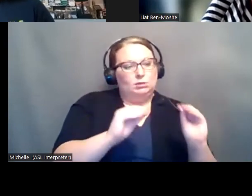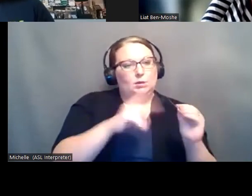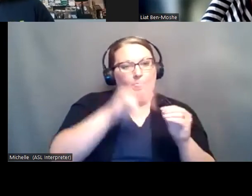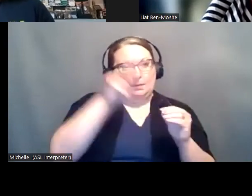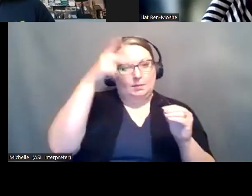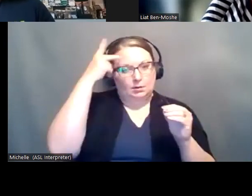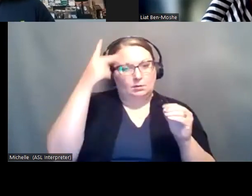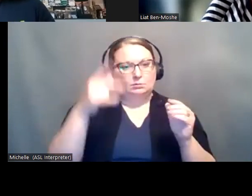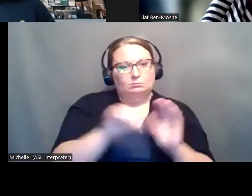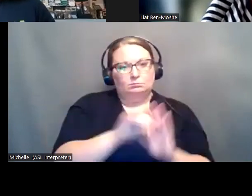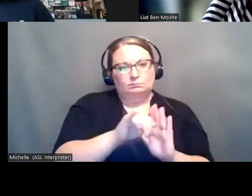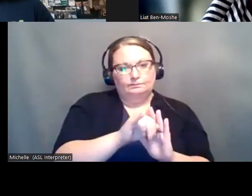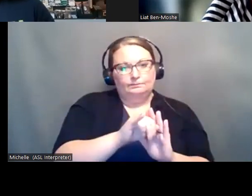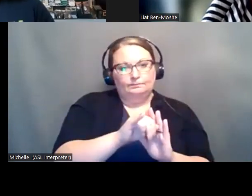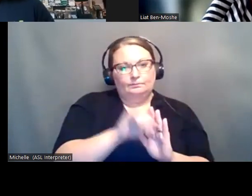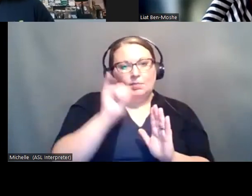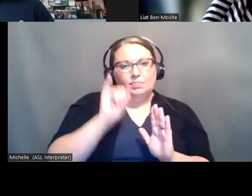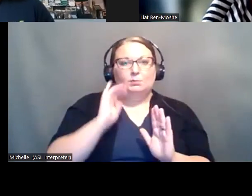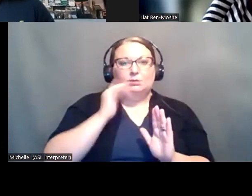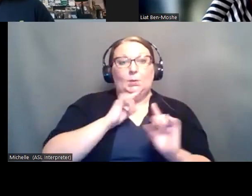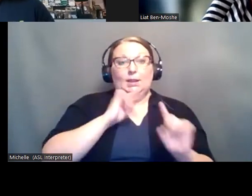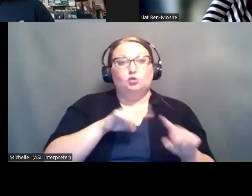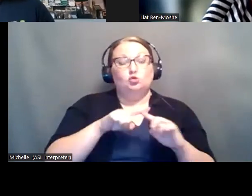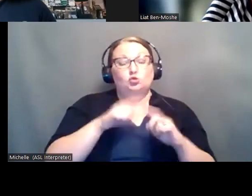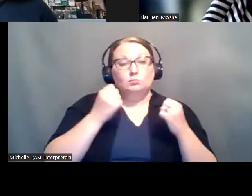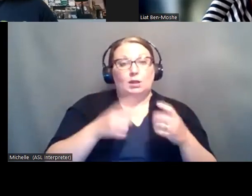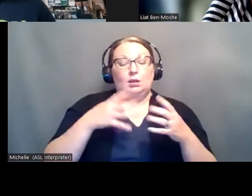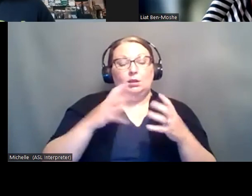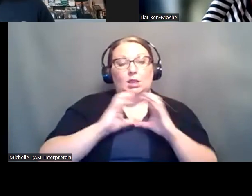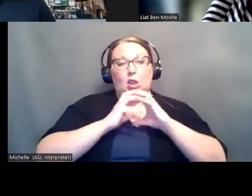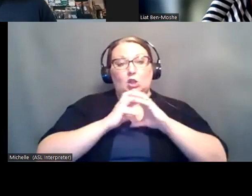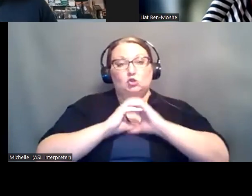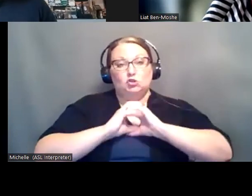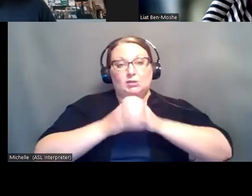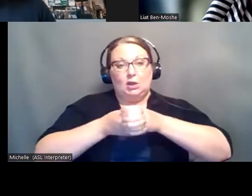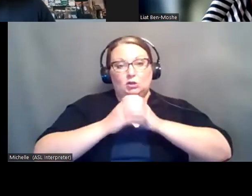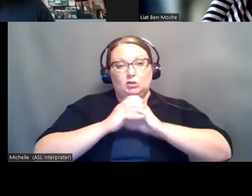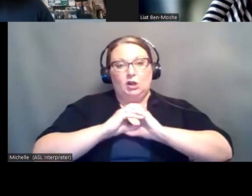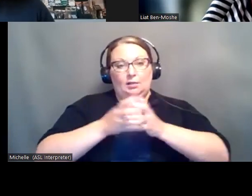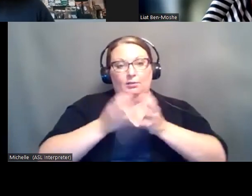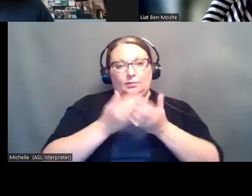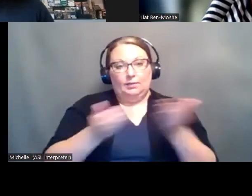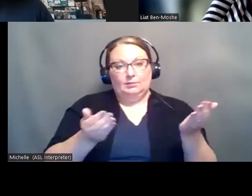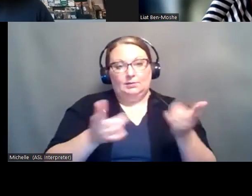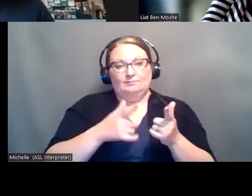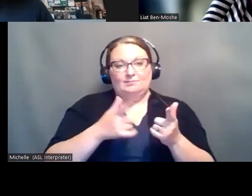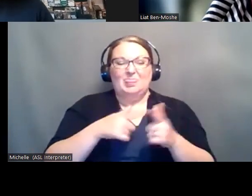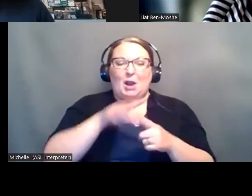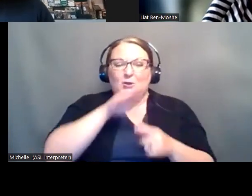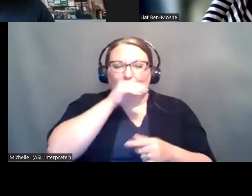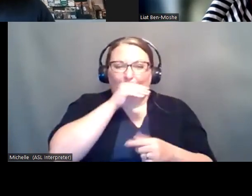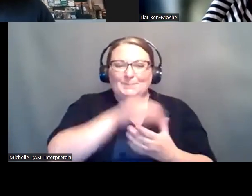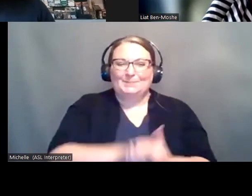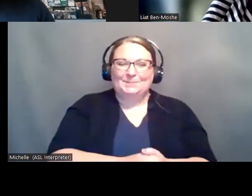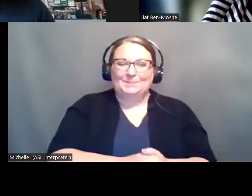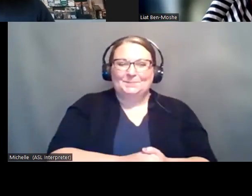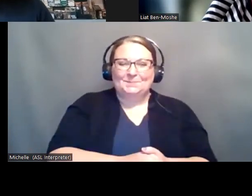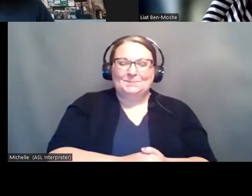And that was also our answer to a lot of the intersectionality, then I'll shut up, is that you, in some ways,